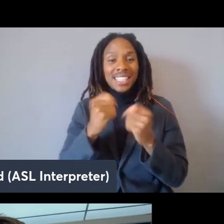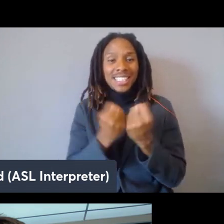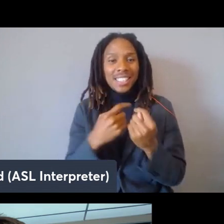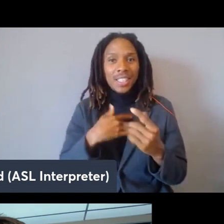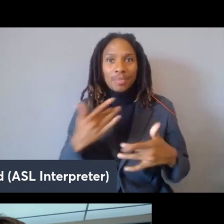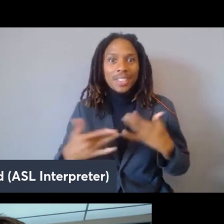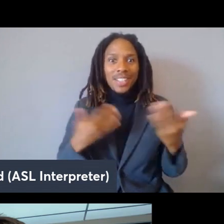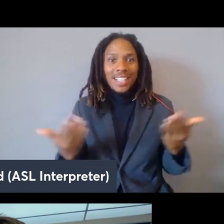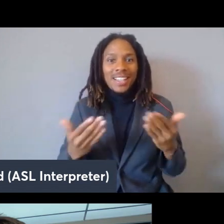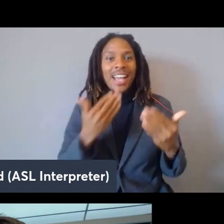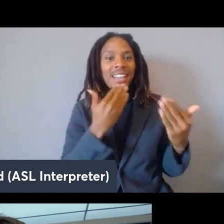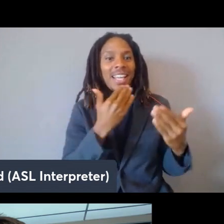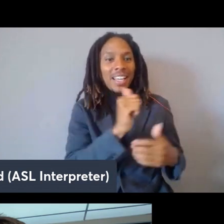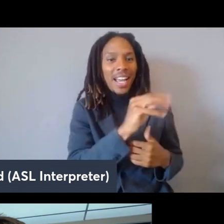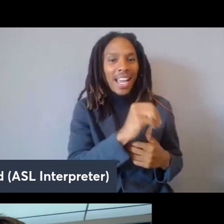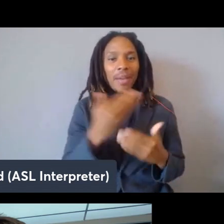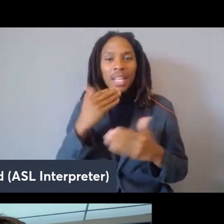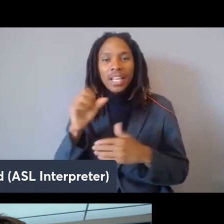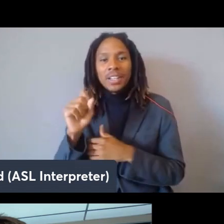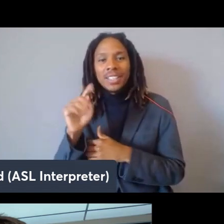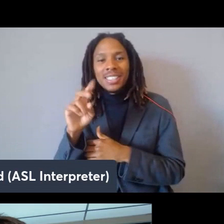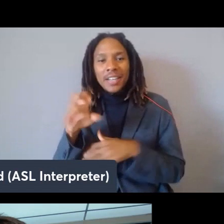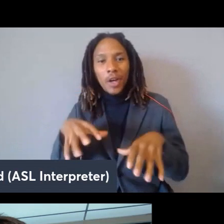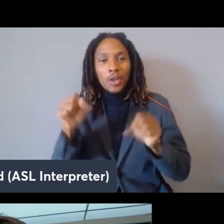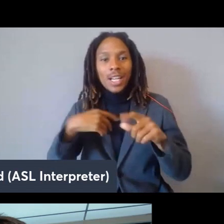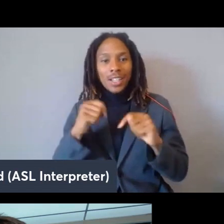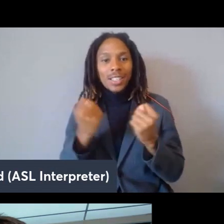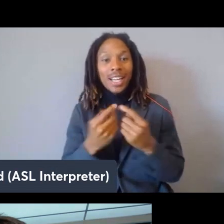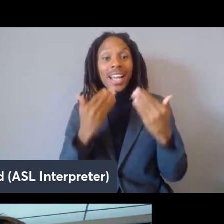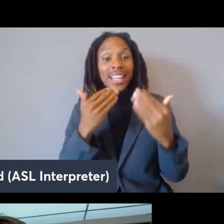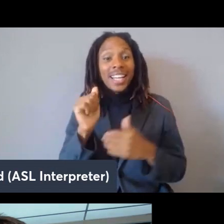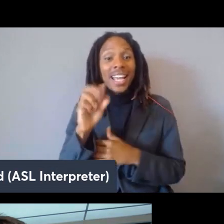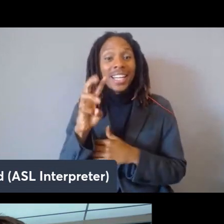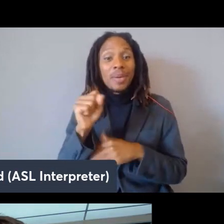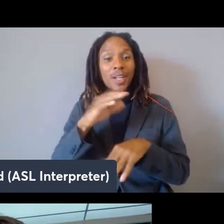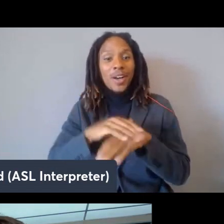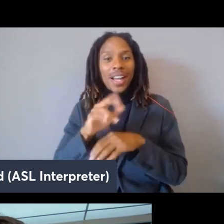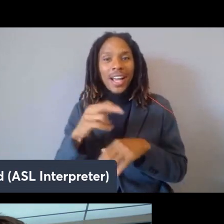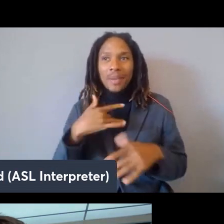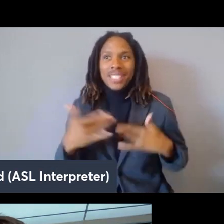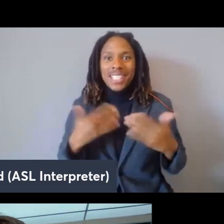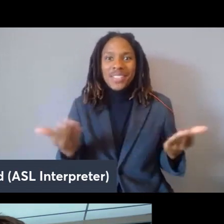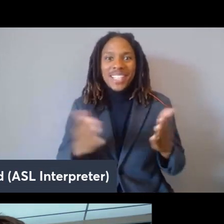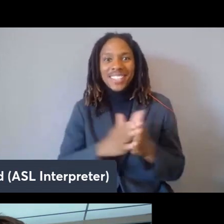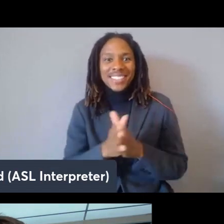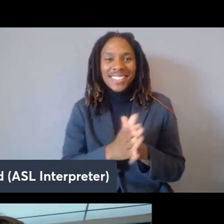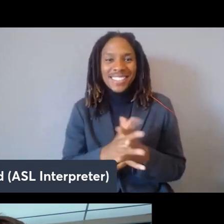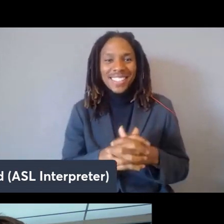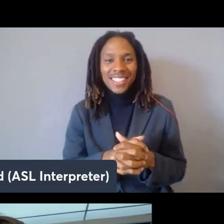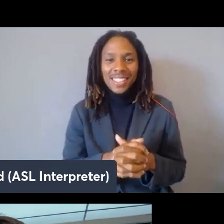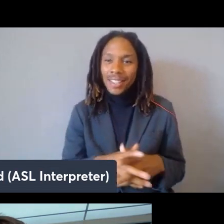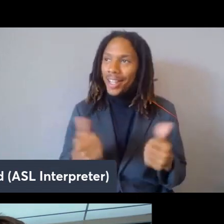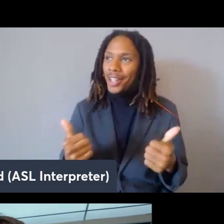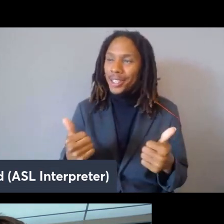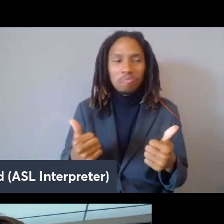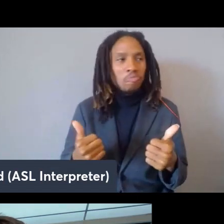Thank you AM, thank you, Steve for hosting our team, and thank you "AWS on Air", so excited to be on the call. - Awesome. All right, so we're here today